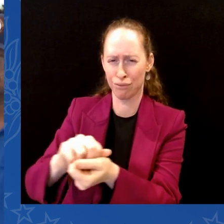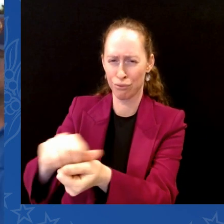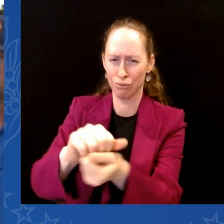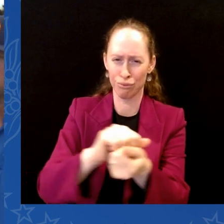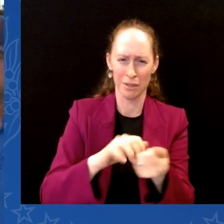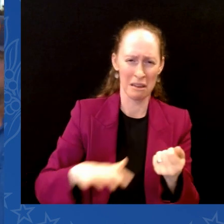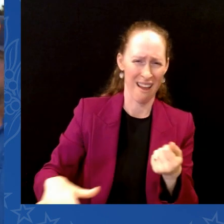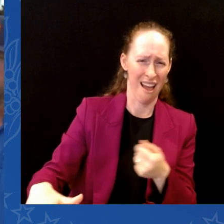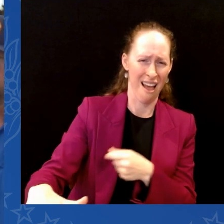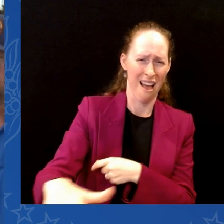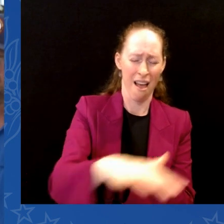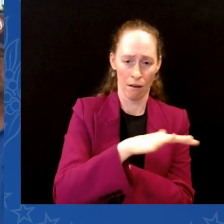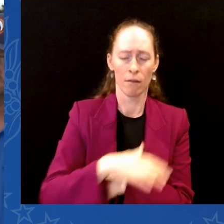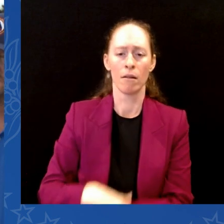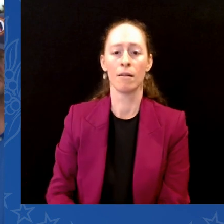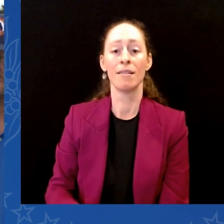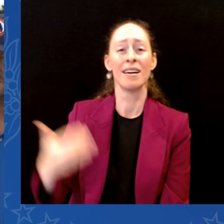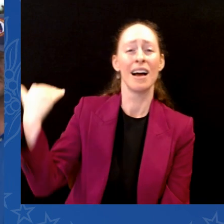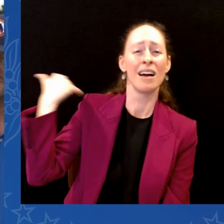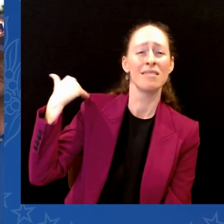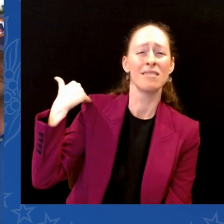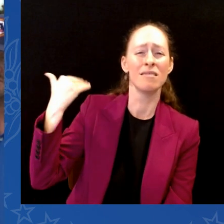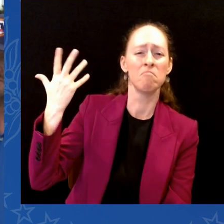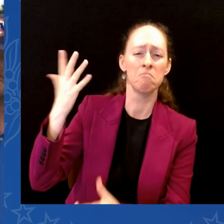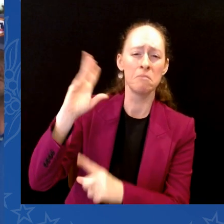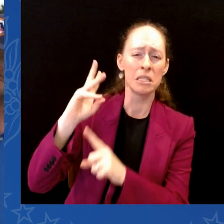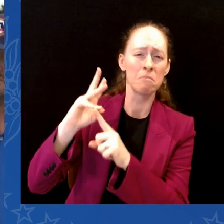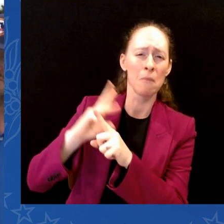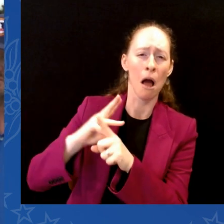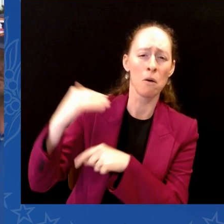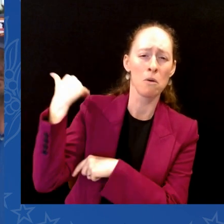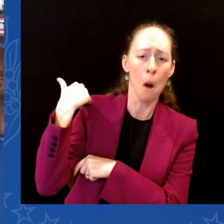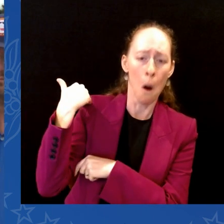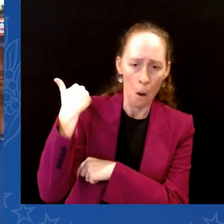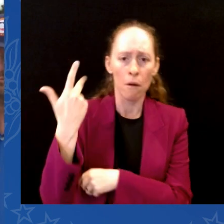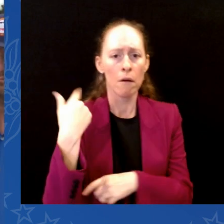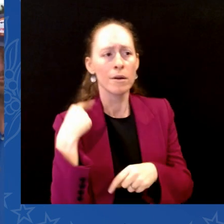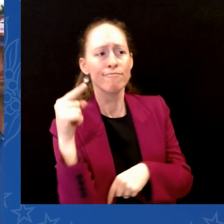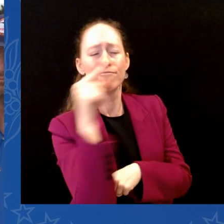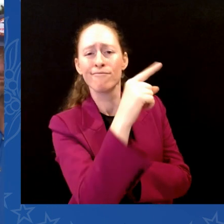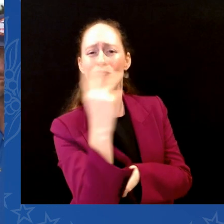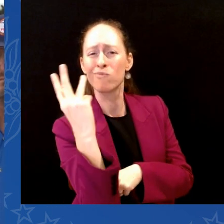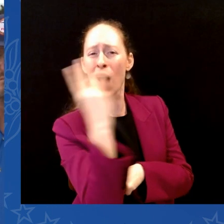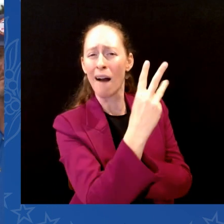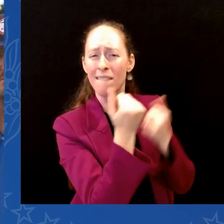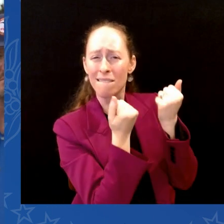You know, more fires have burned in the West, in the Southwest, burned everything right to the ground